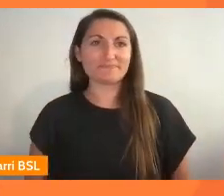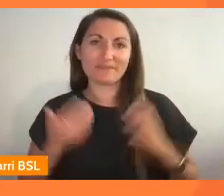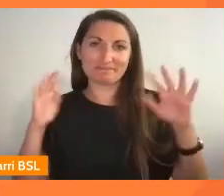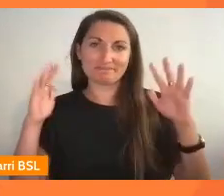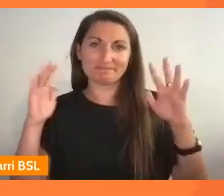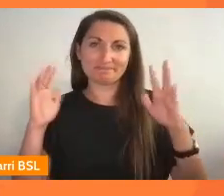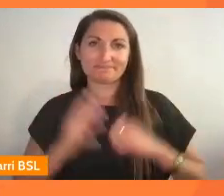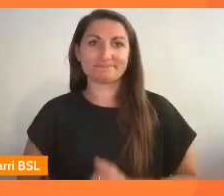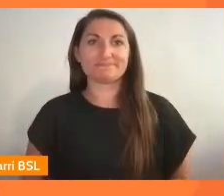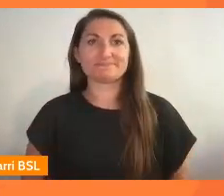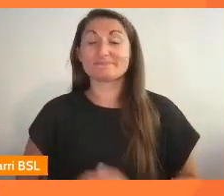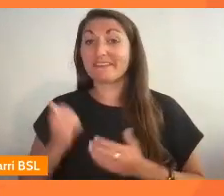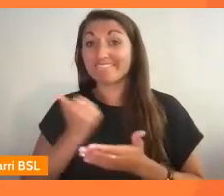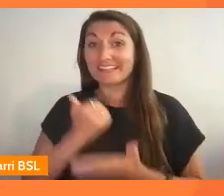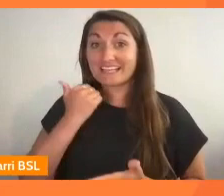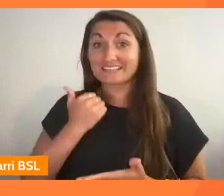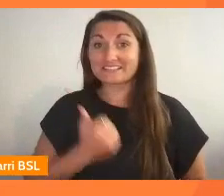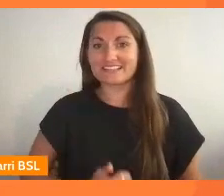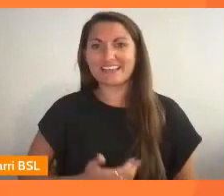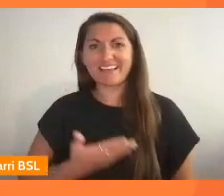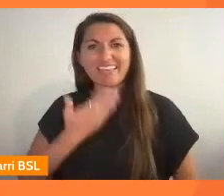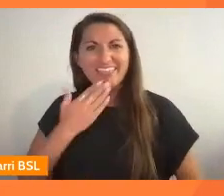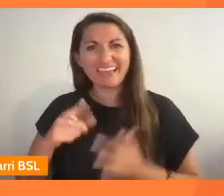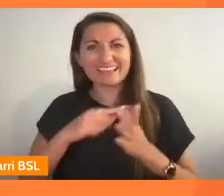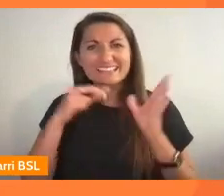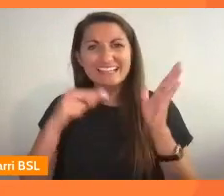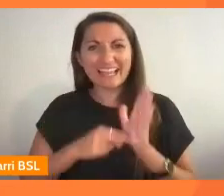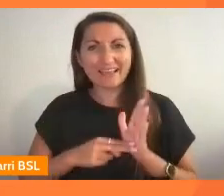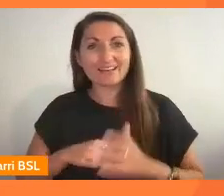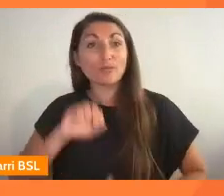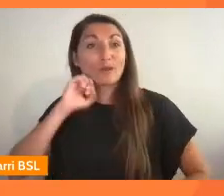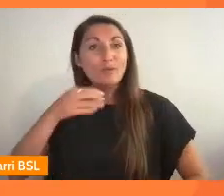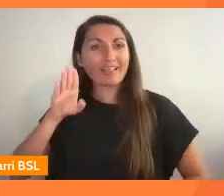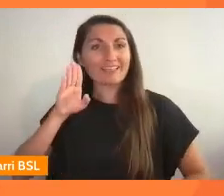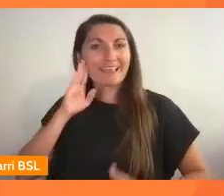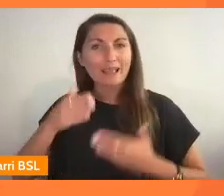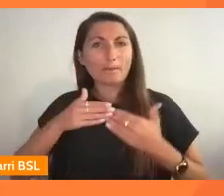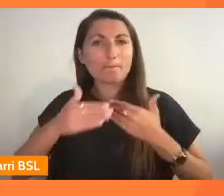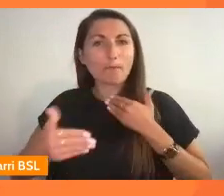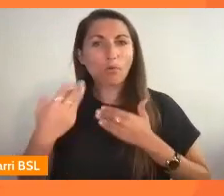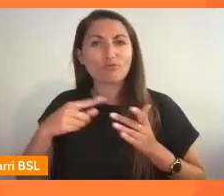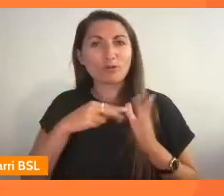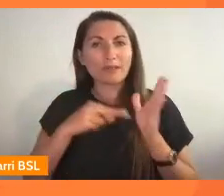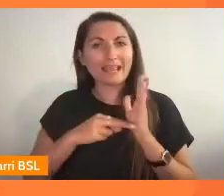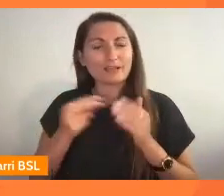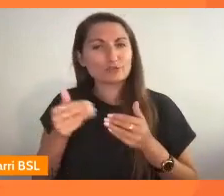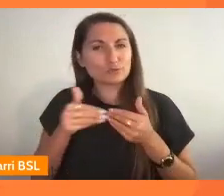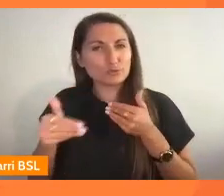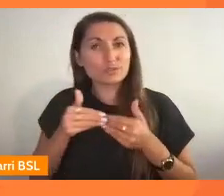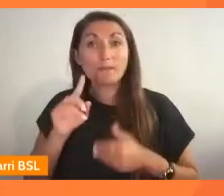Fantastic. Thank you very much, Ian. We will have a chance to hear more from Ian in a moment,